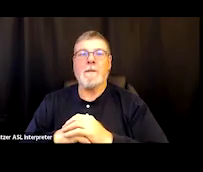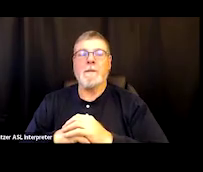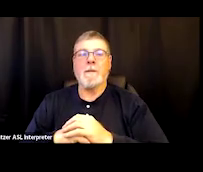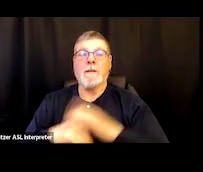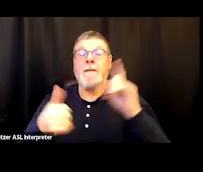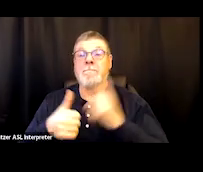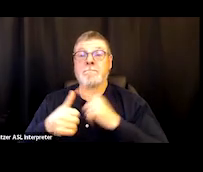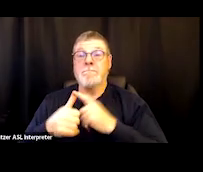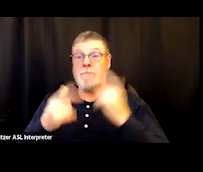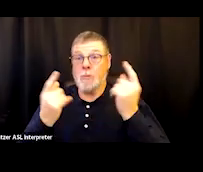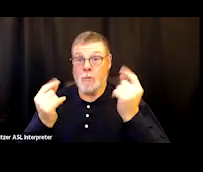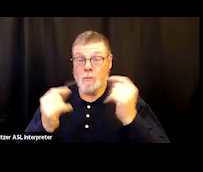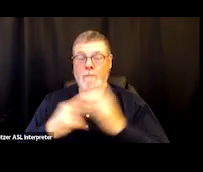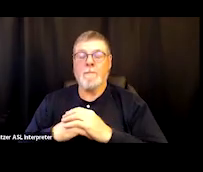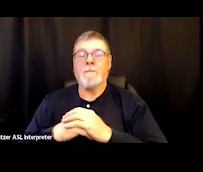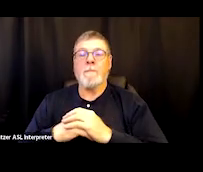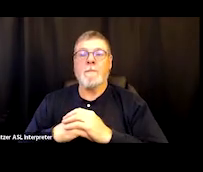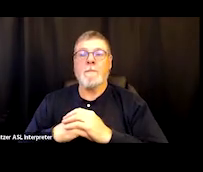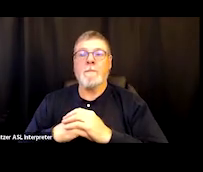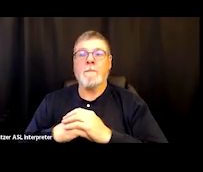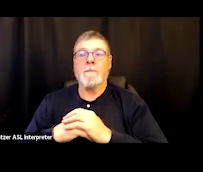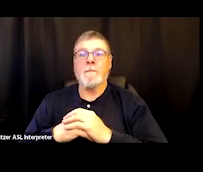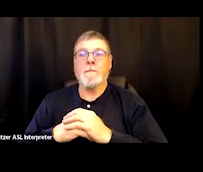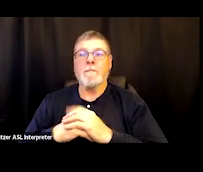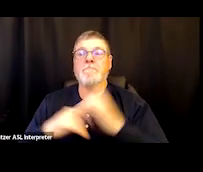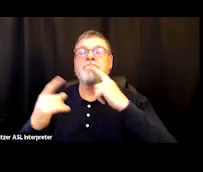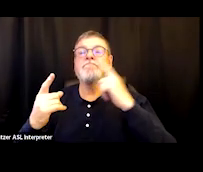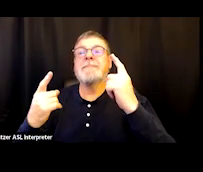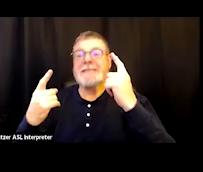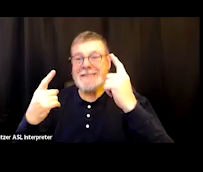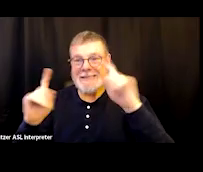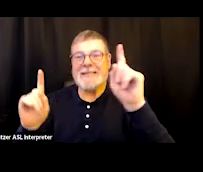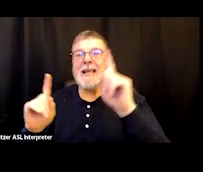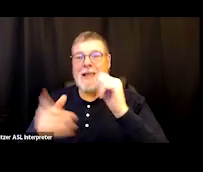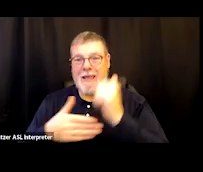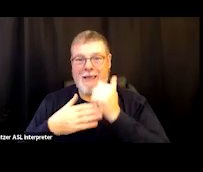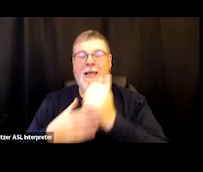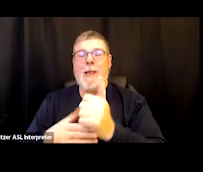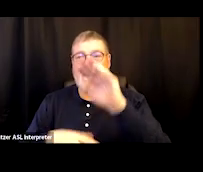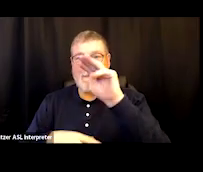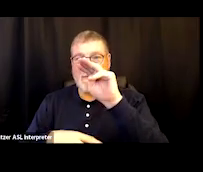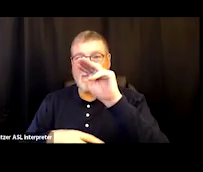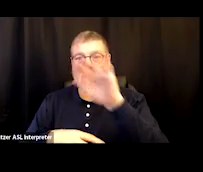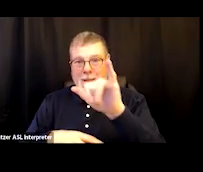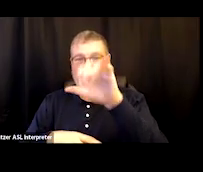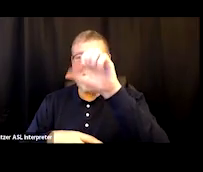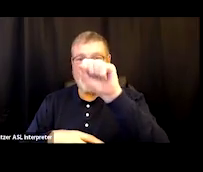The first scenario is that you were able to successfully help them with setting up a my Social Security account.